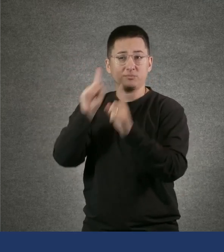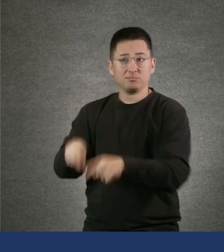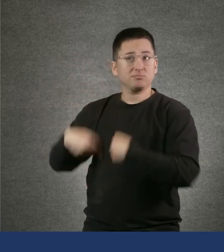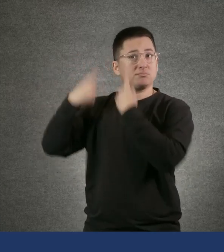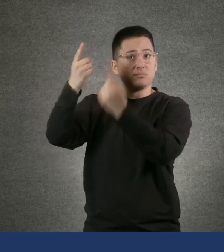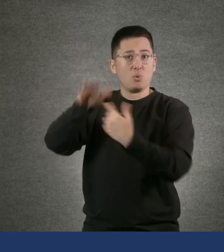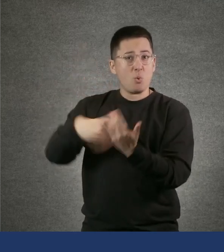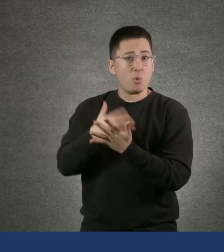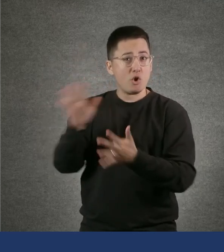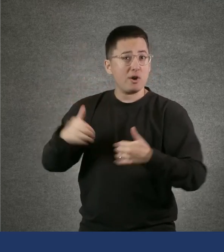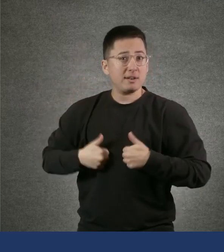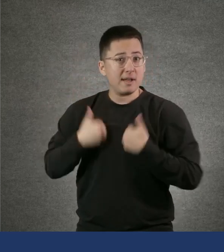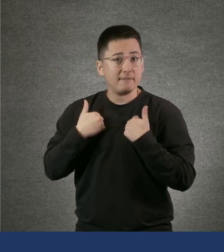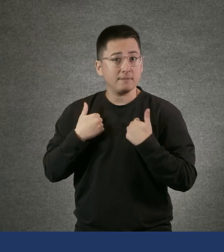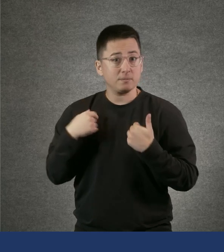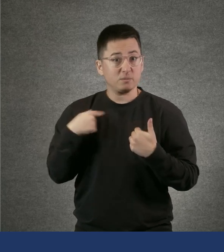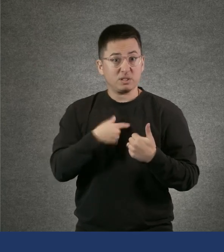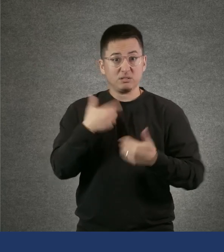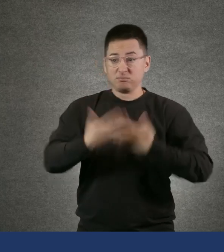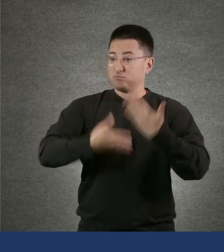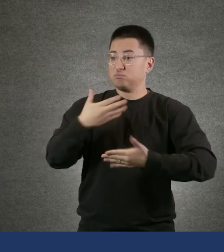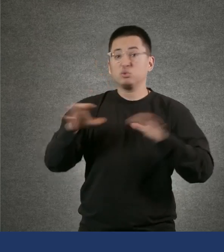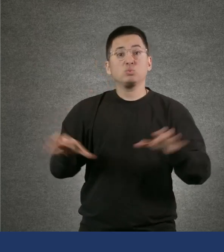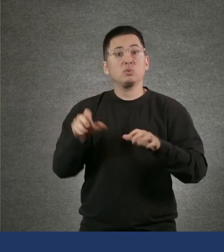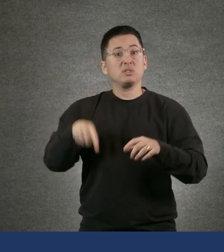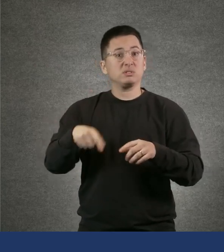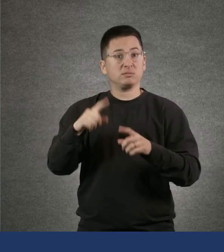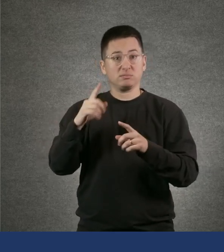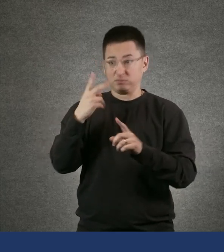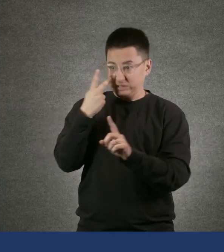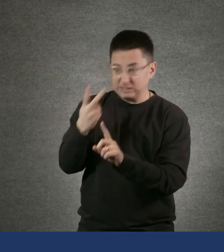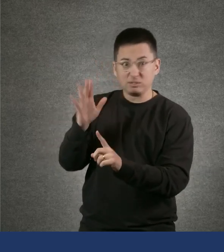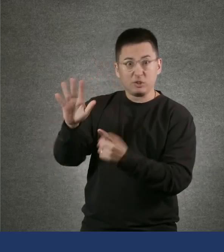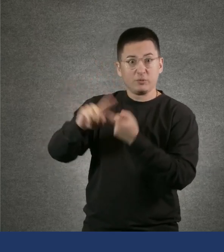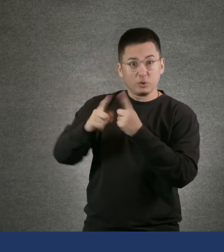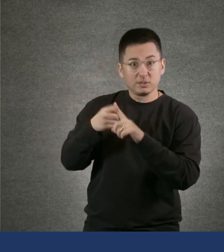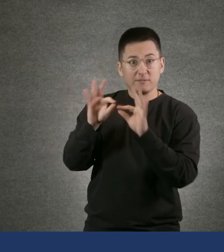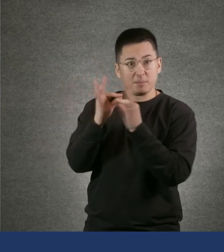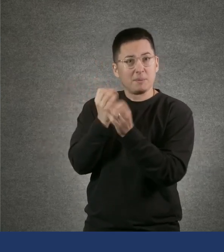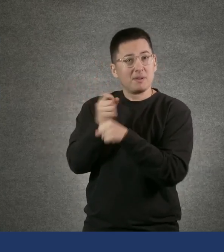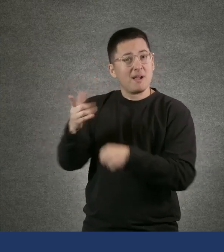And we believe being connected to the people she loves will make her future happy.